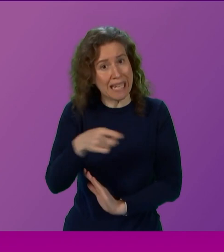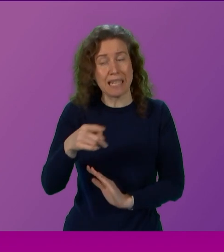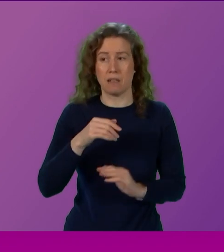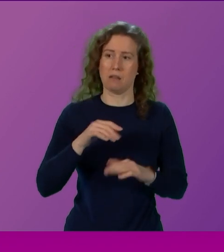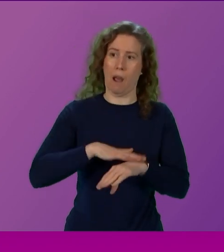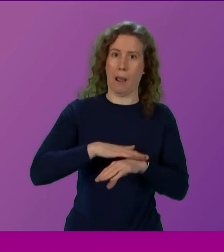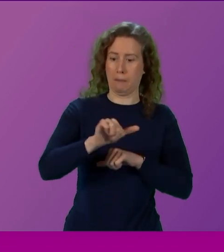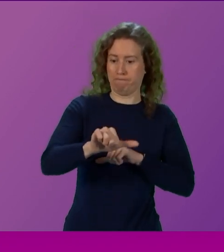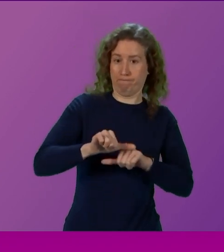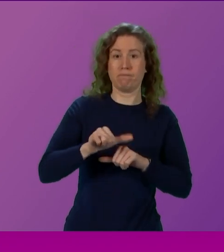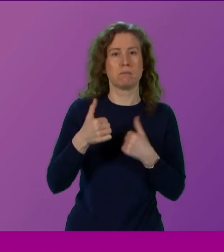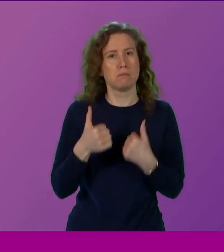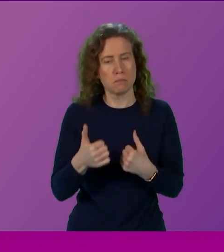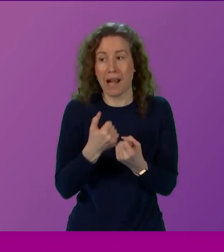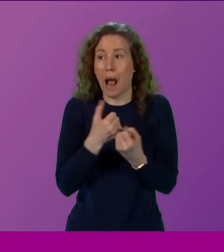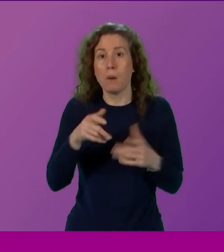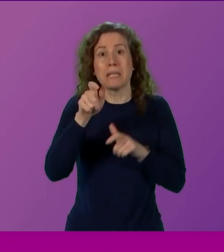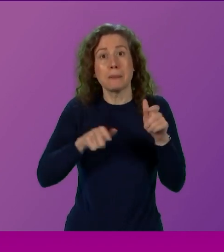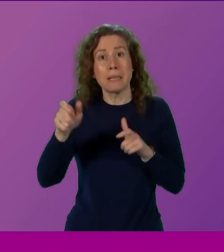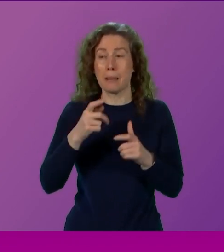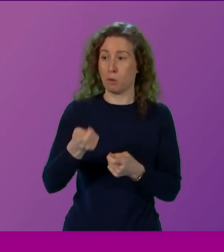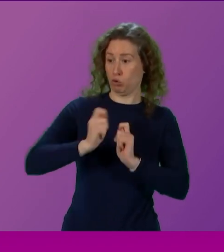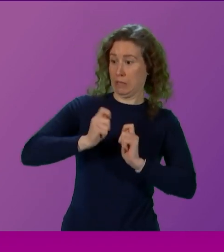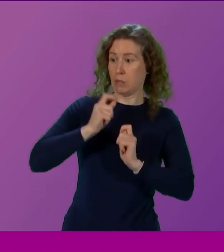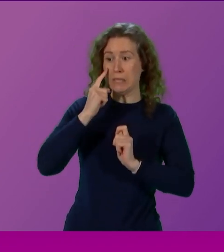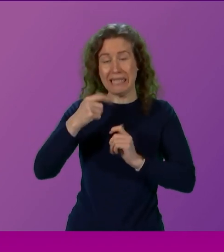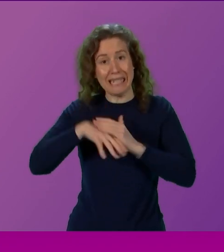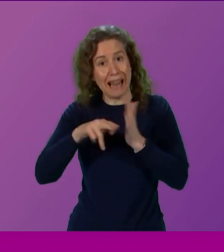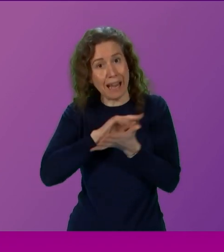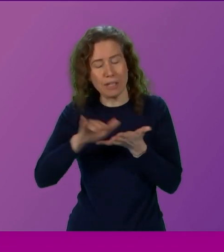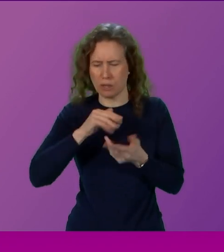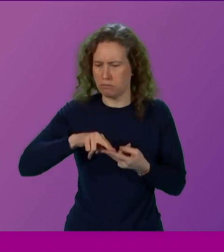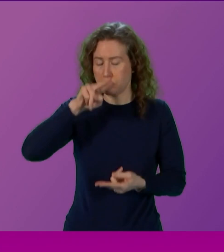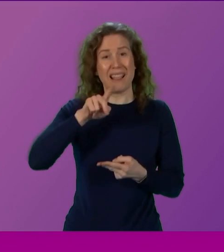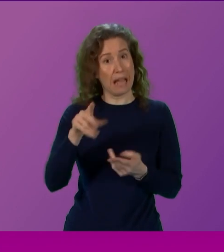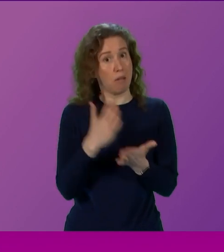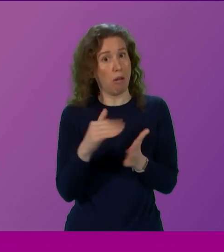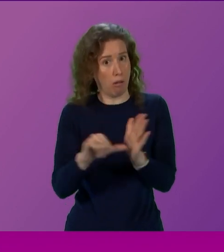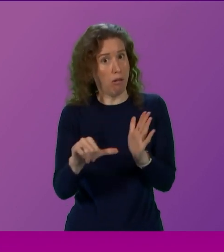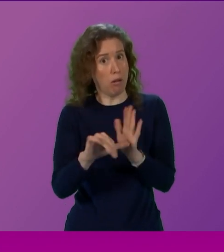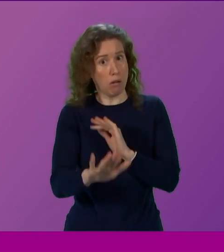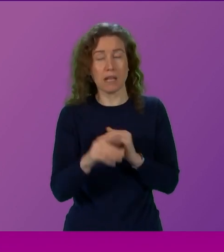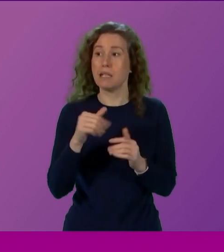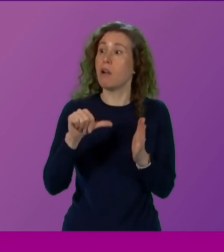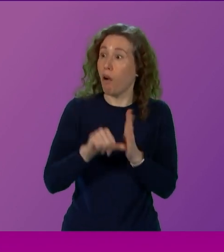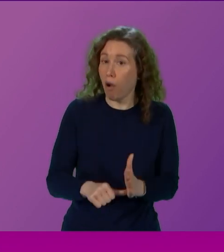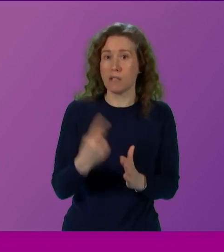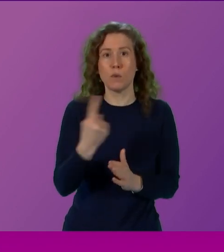The number of people who are being seen in our NHS is going up. Is that tough? Yes. It is toughest of all for everyone who is working in our NHS,